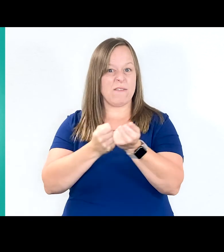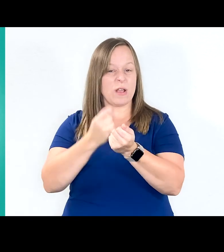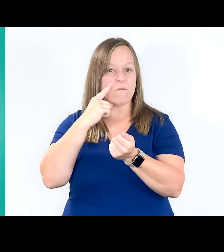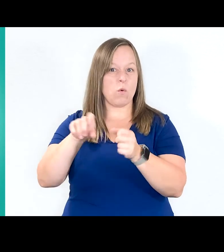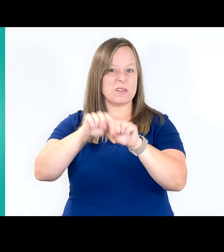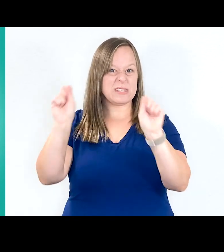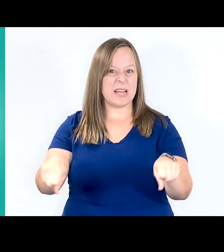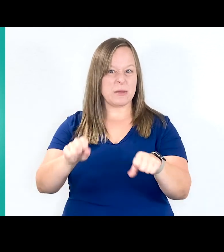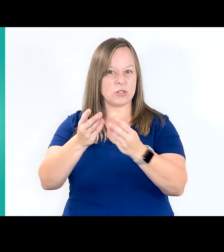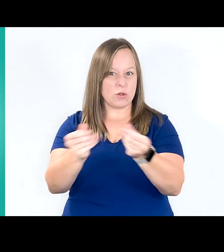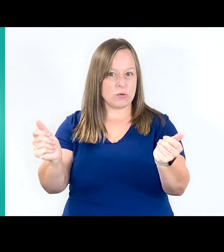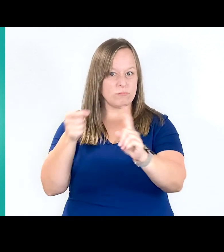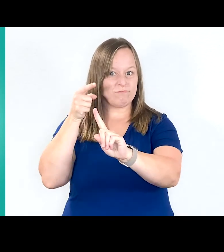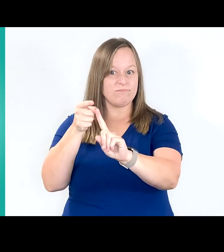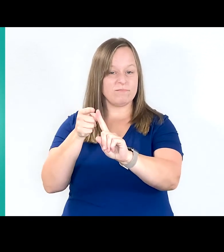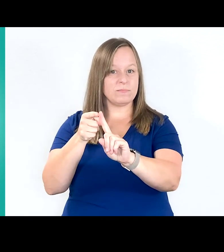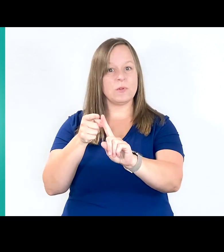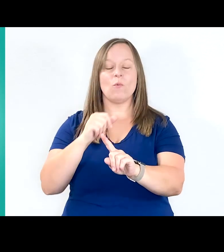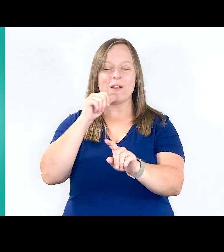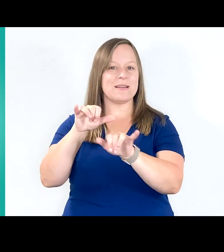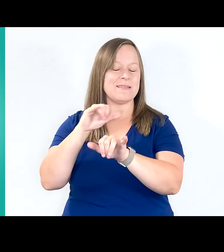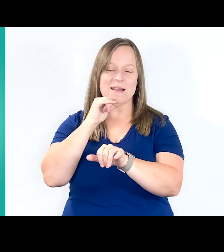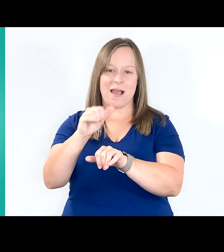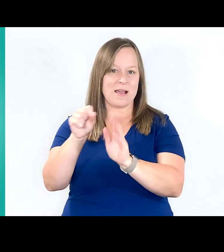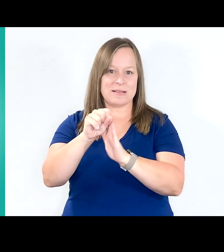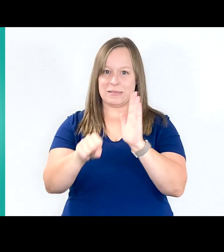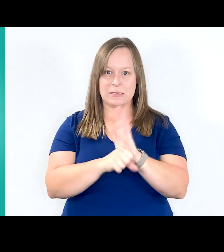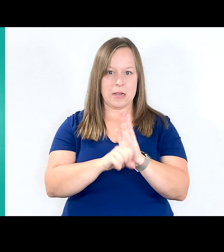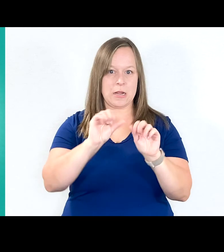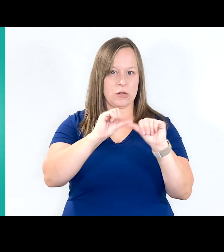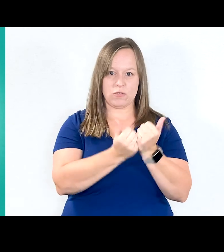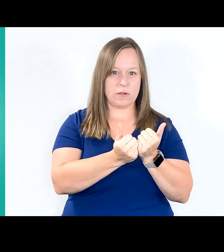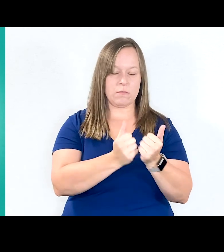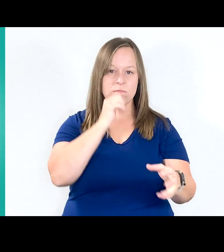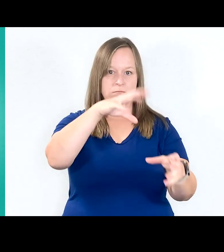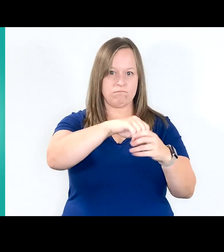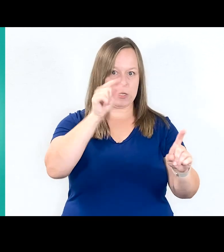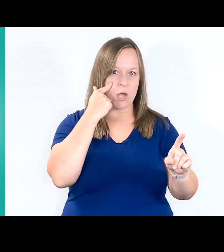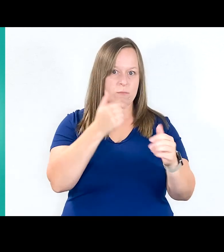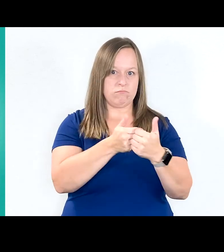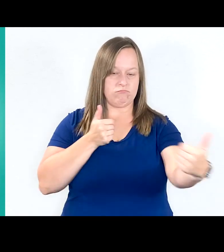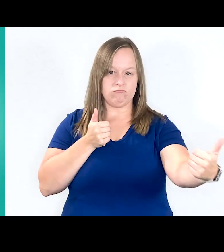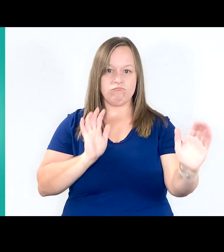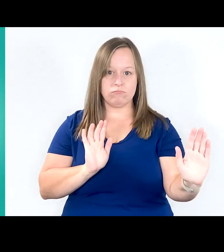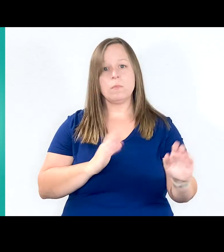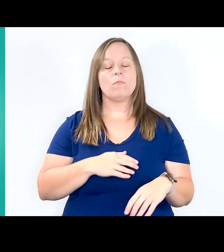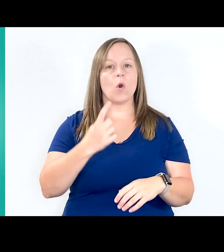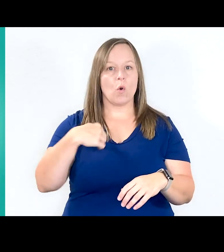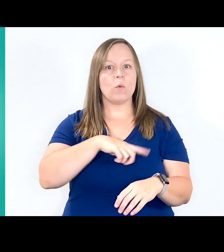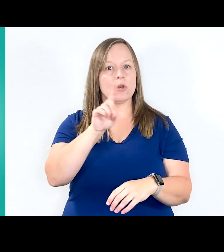and advocate for systemic solutions. We are not a state agency, nor are we a part of the government,